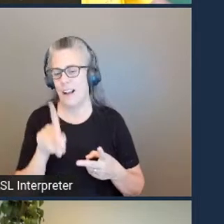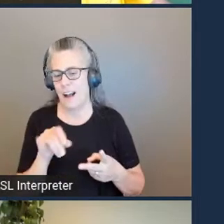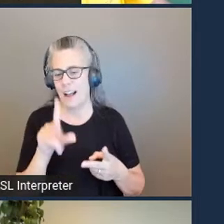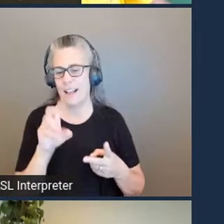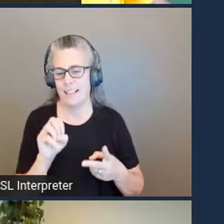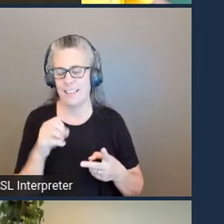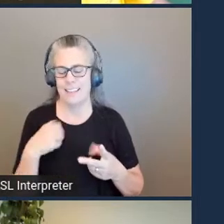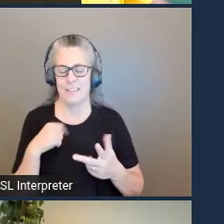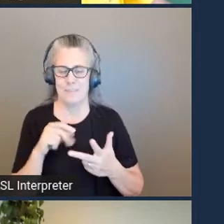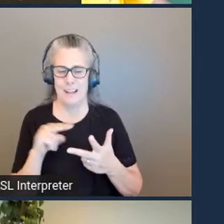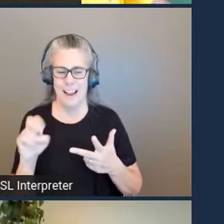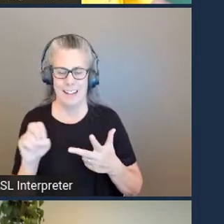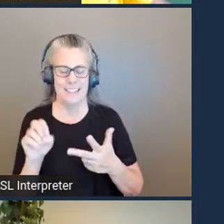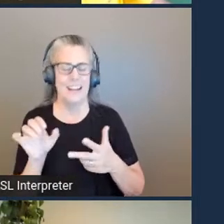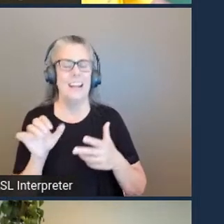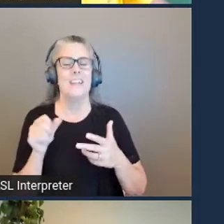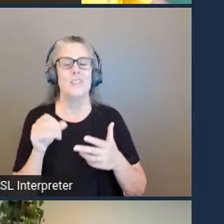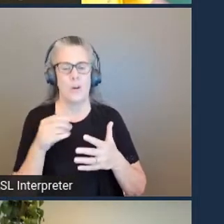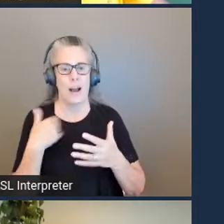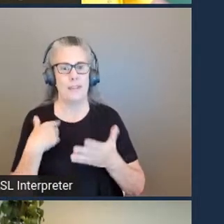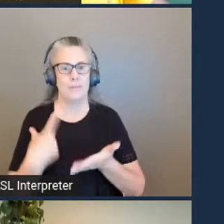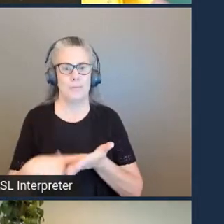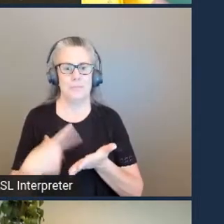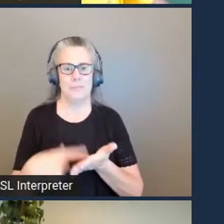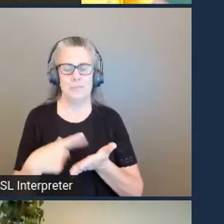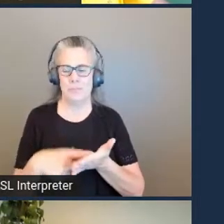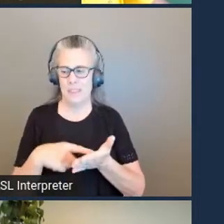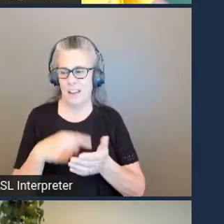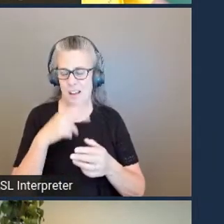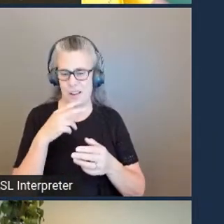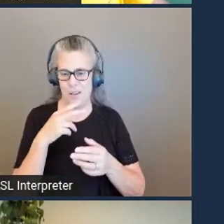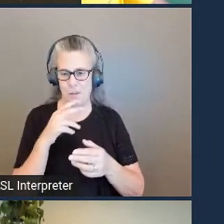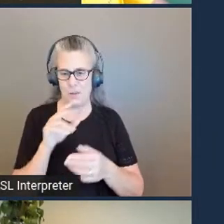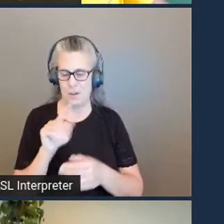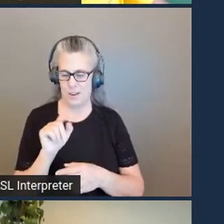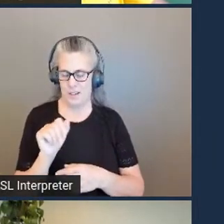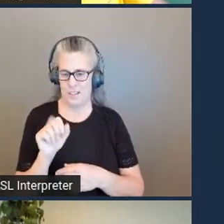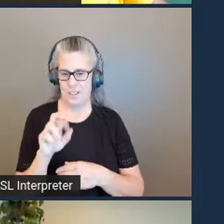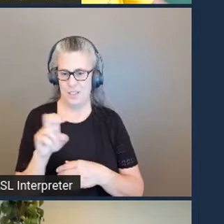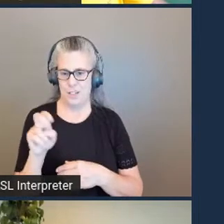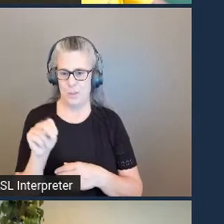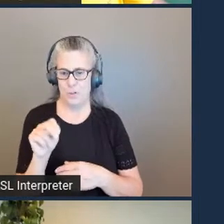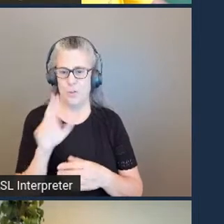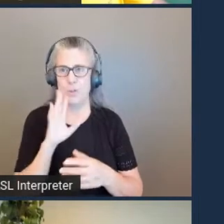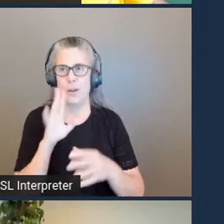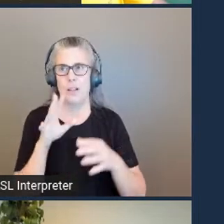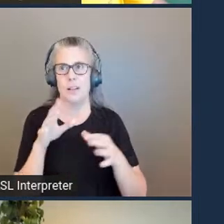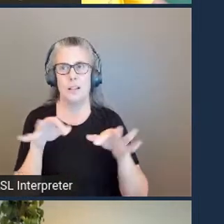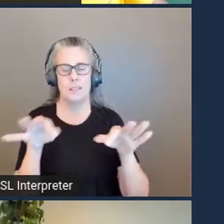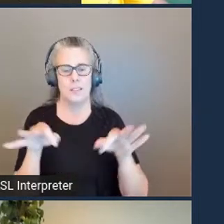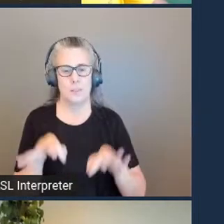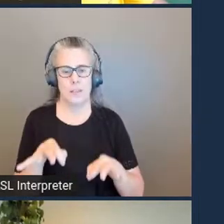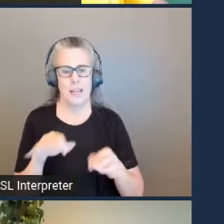And Tarun is gonna be showing us how Asynchronous Inference looks like. So, Tarun. - Yeah.